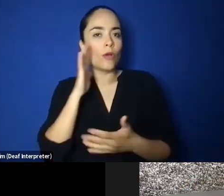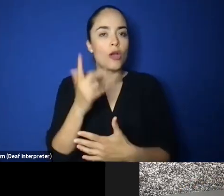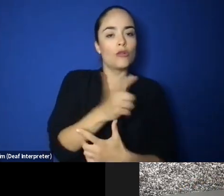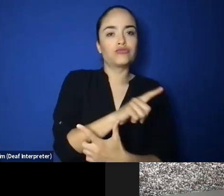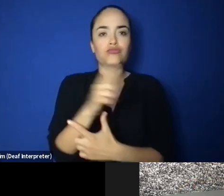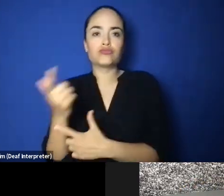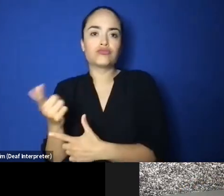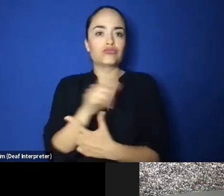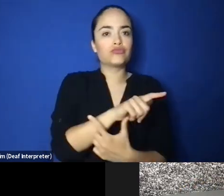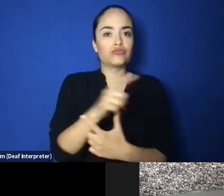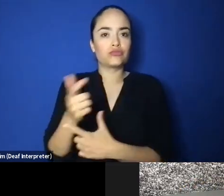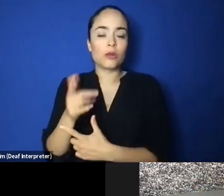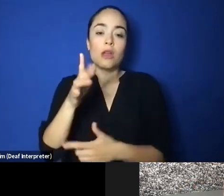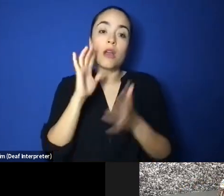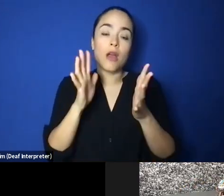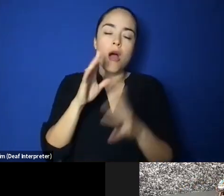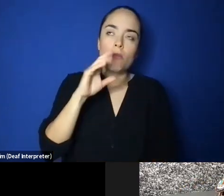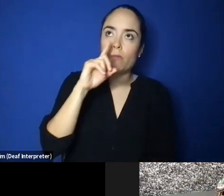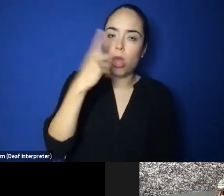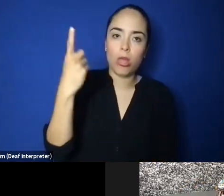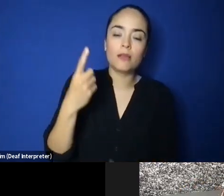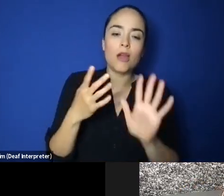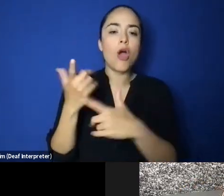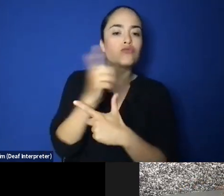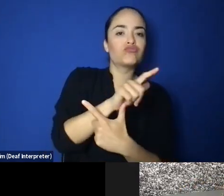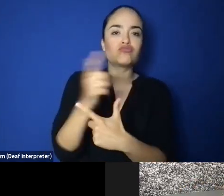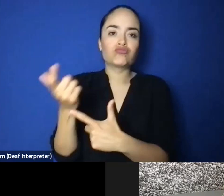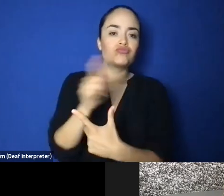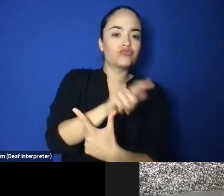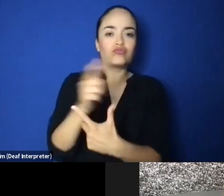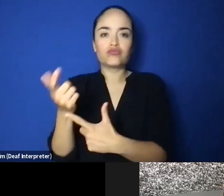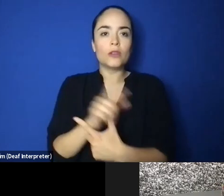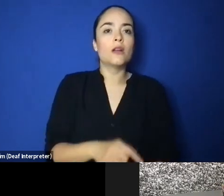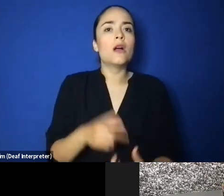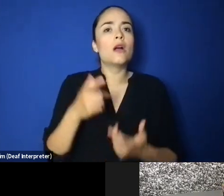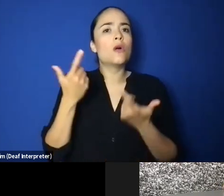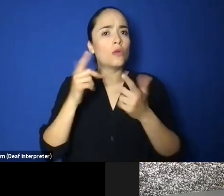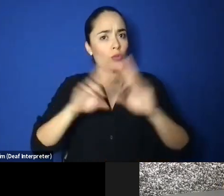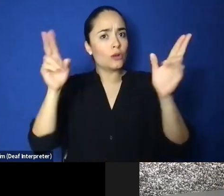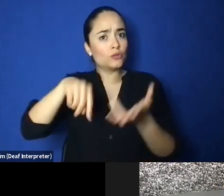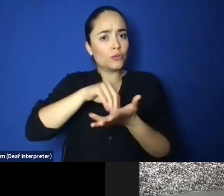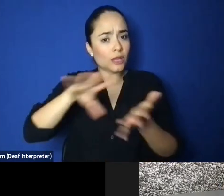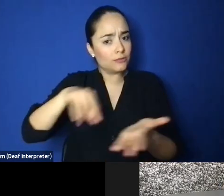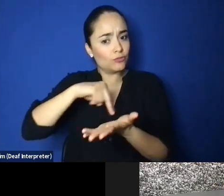talked about was to get students ready for dancing, as we talked about listening for our heartbeat.